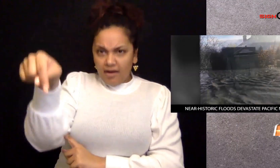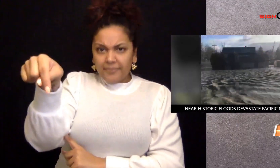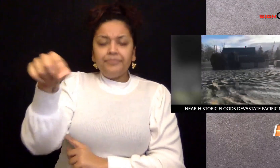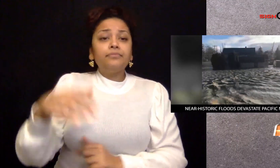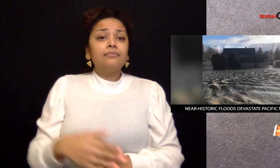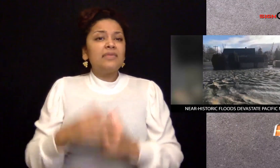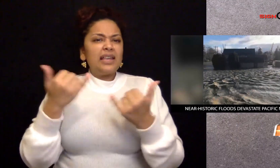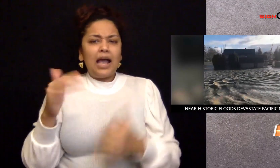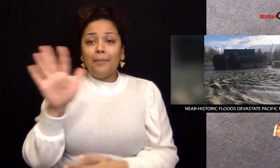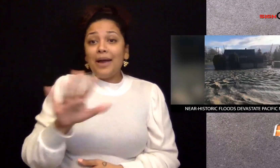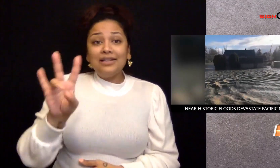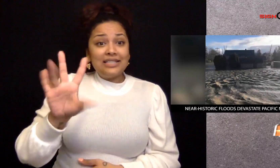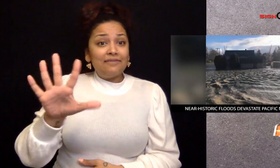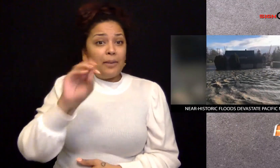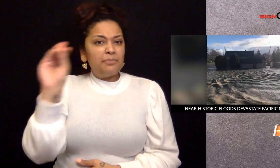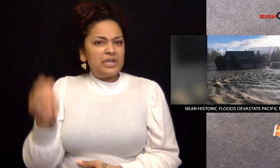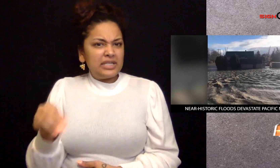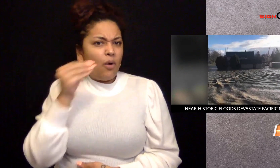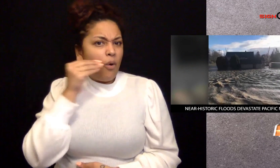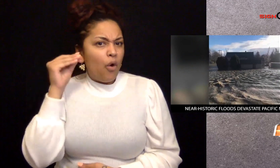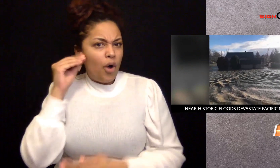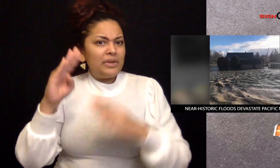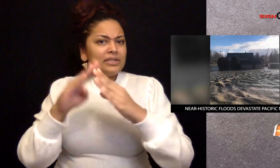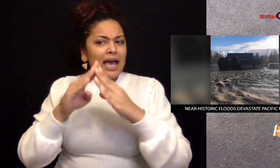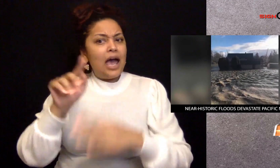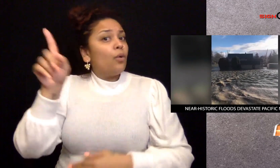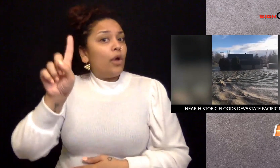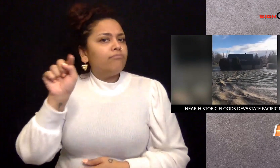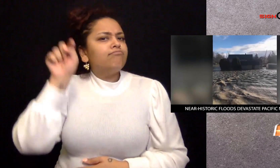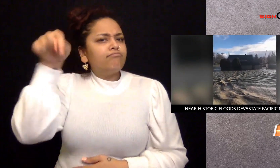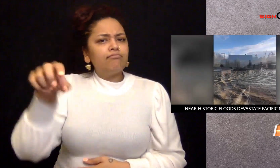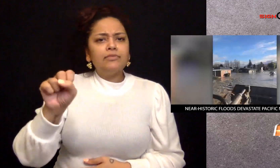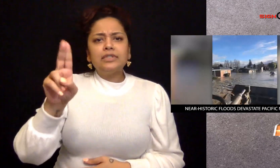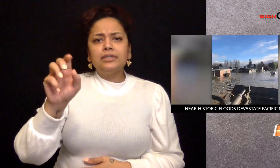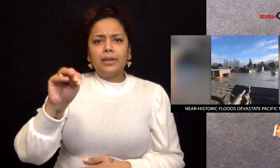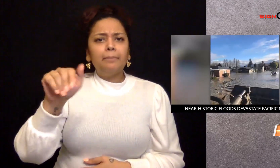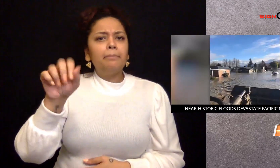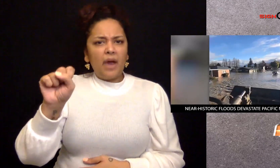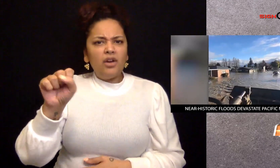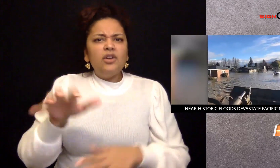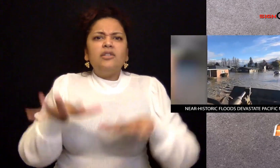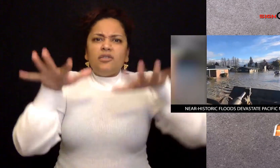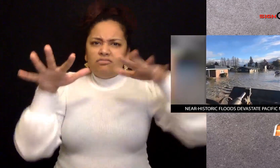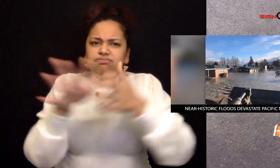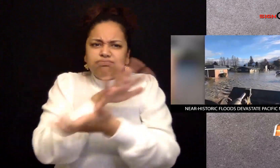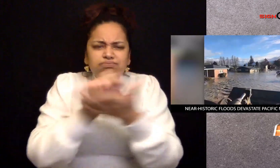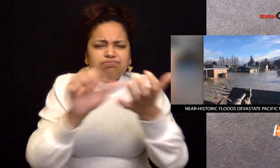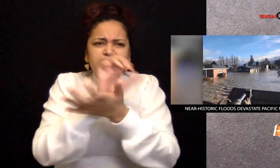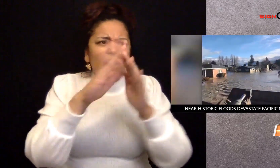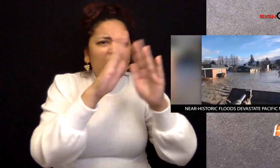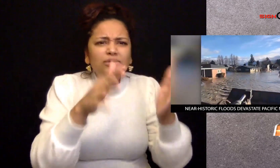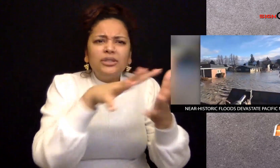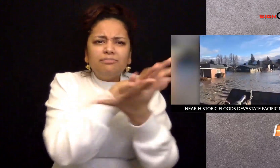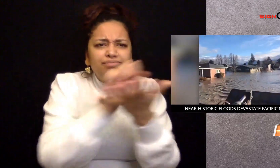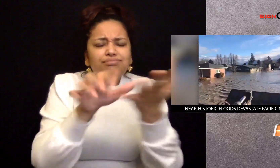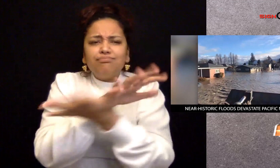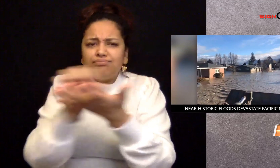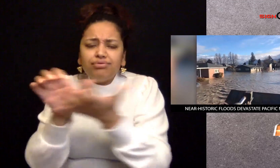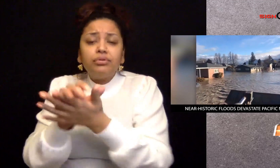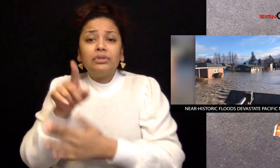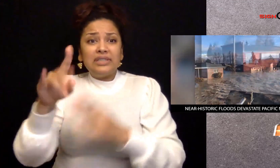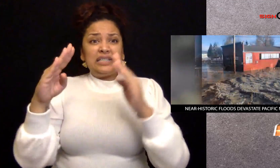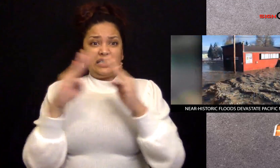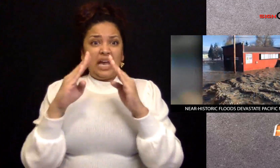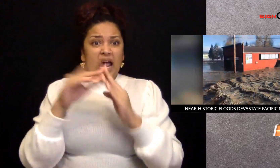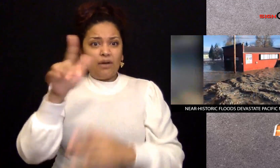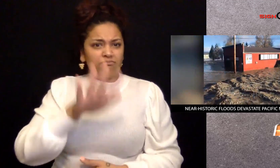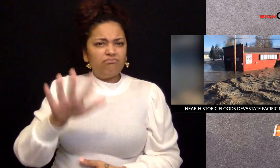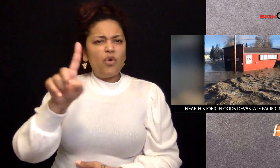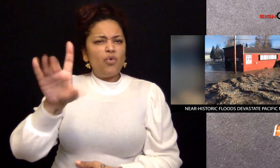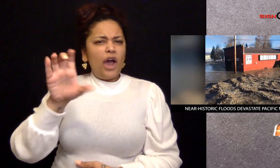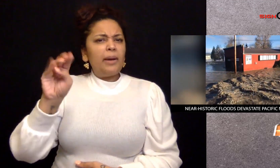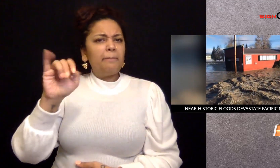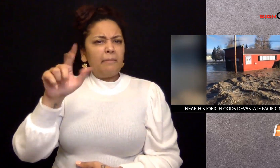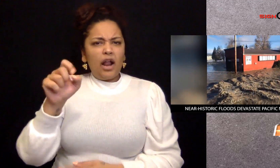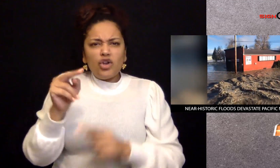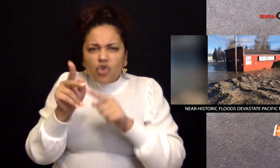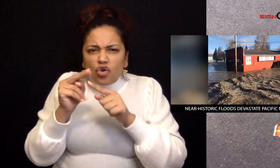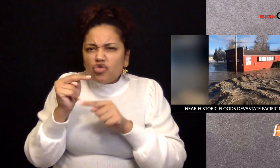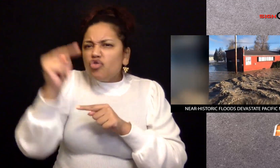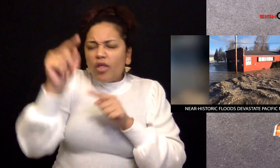Washington state and now about 75% of the homes in the town of Sumas have flood damage